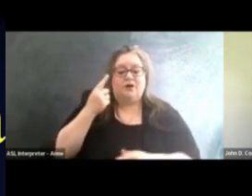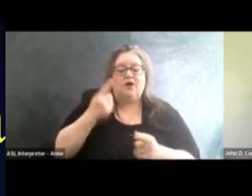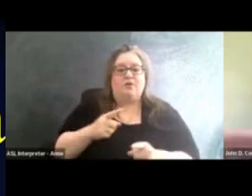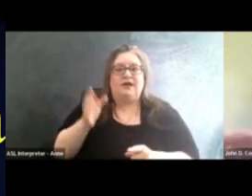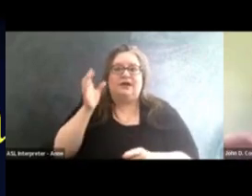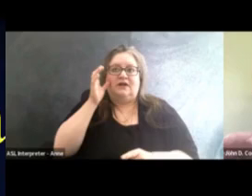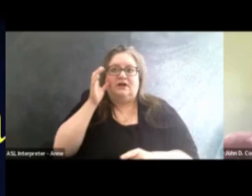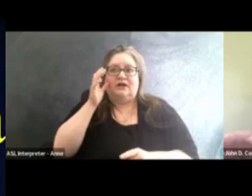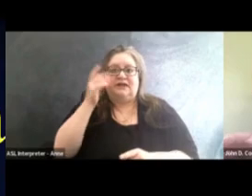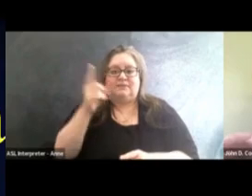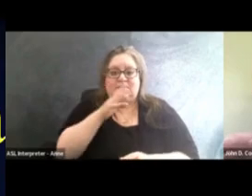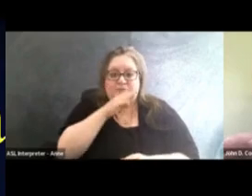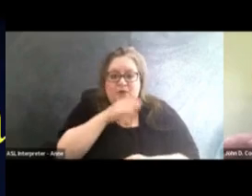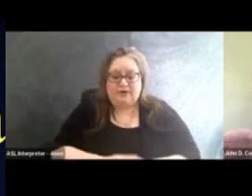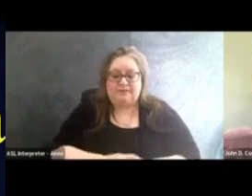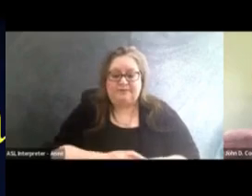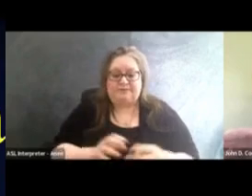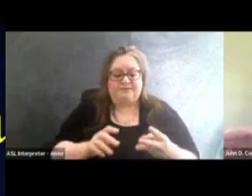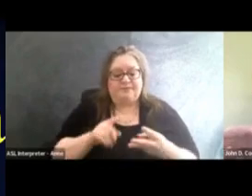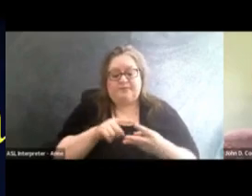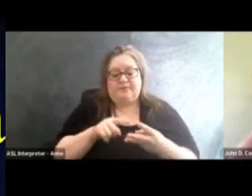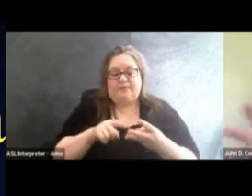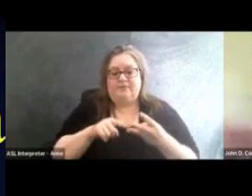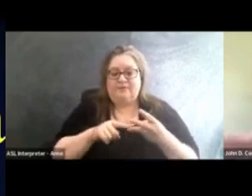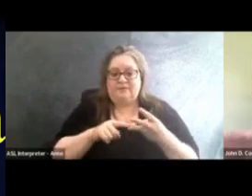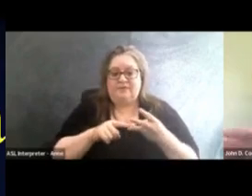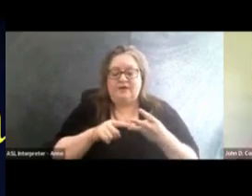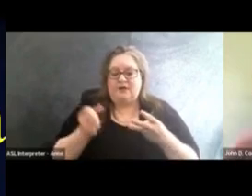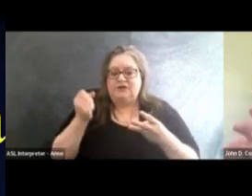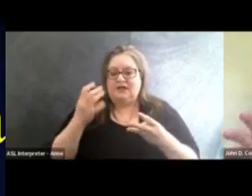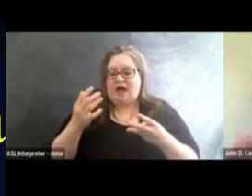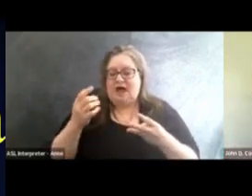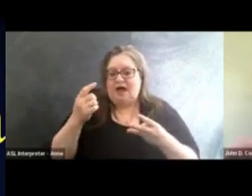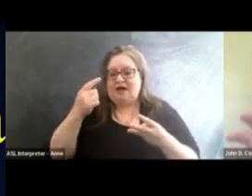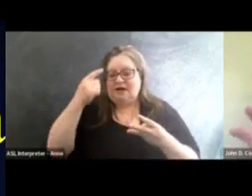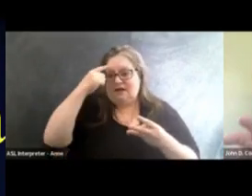know, these three areas, you know, there's a lot of cognitive functions and domains, a lot of